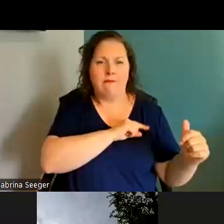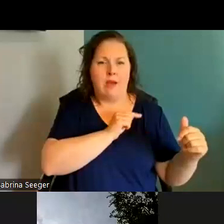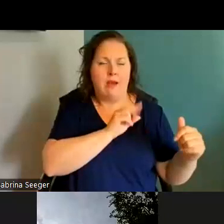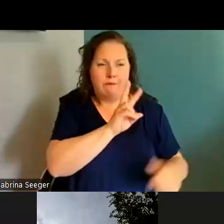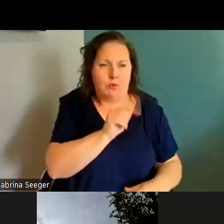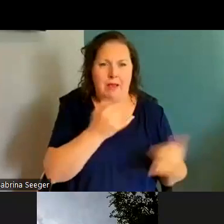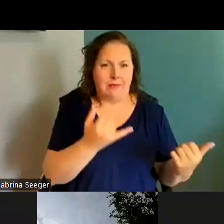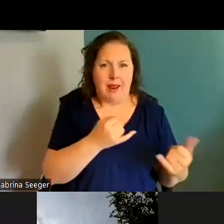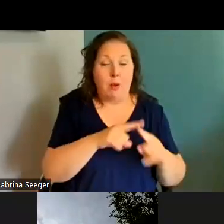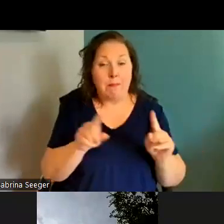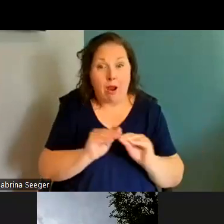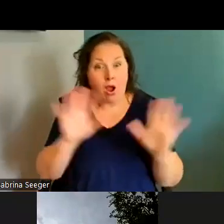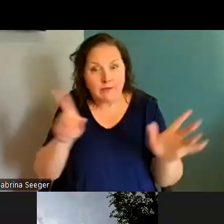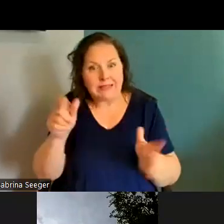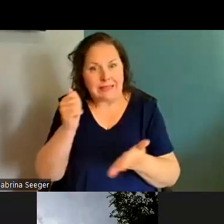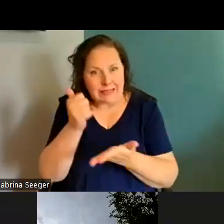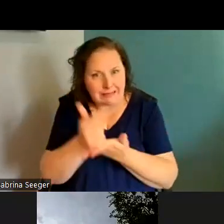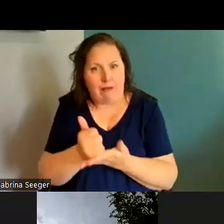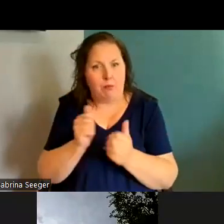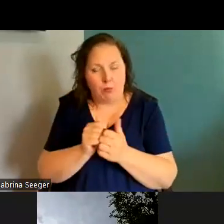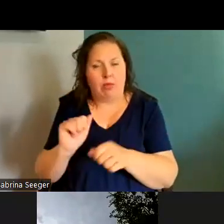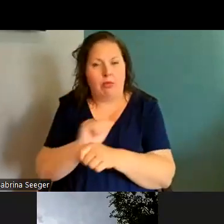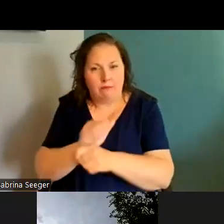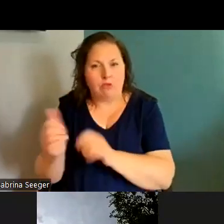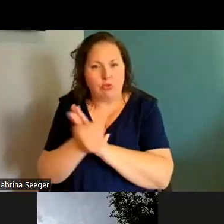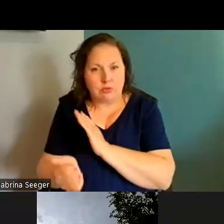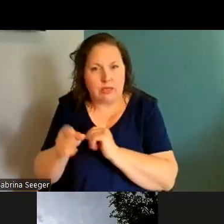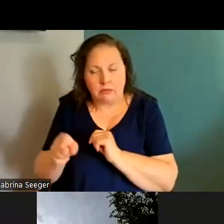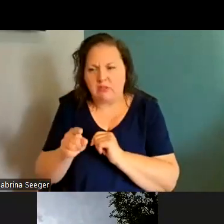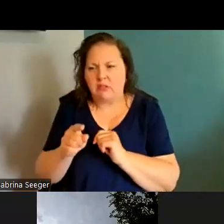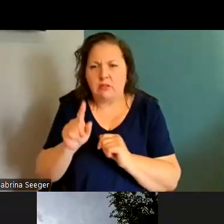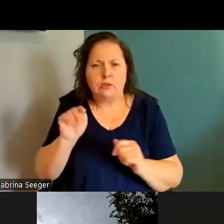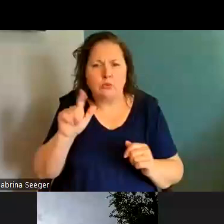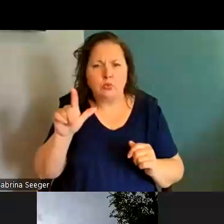in need of assistance with functional skills. Do you have any tools for assessing functional